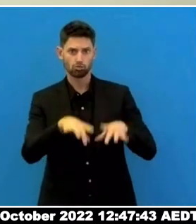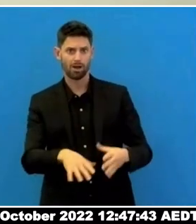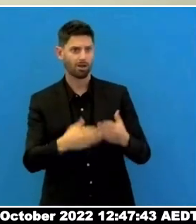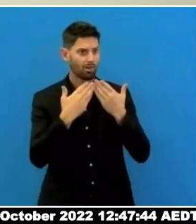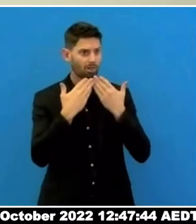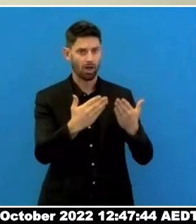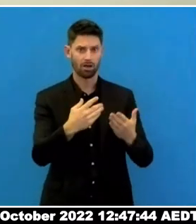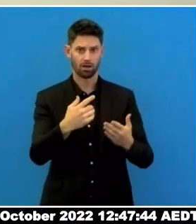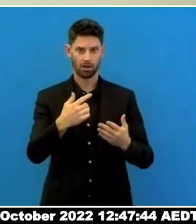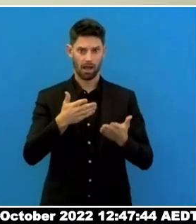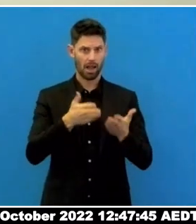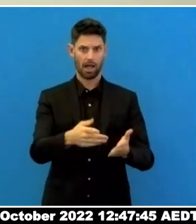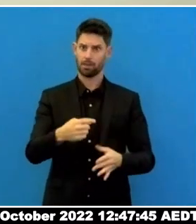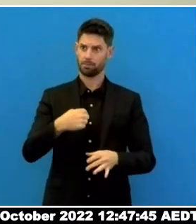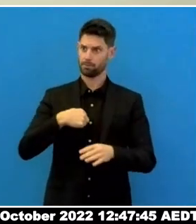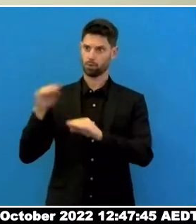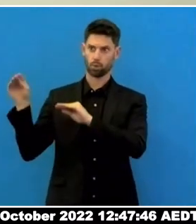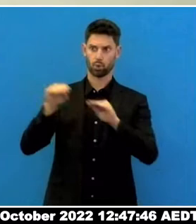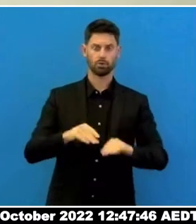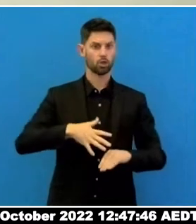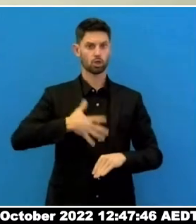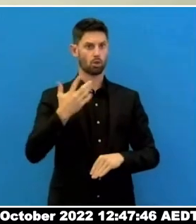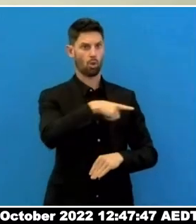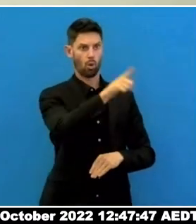and fearing that they might be seen as ungrateful or as troublemakers